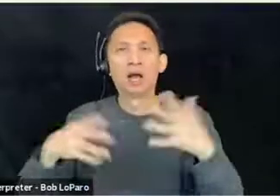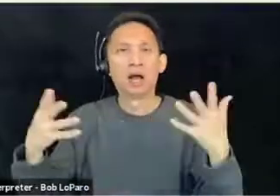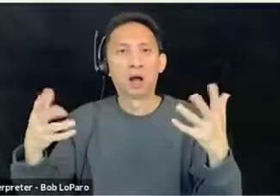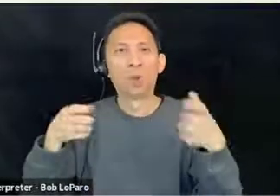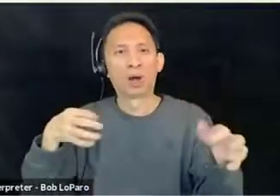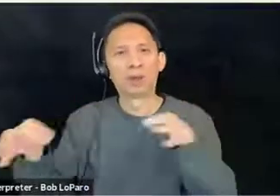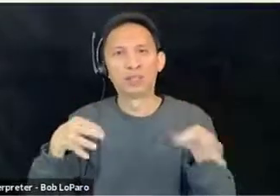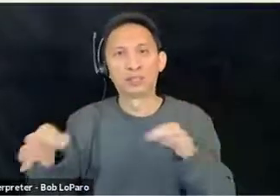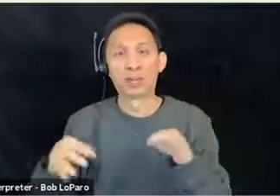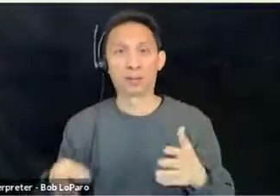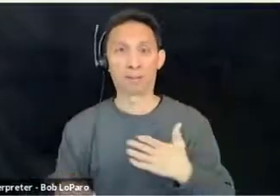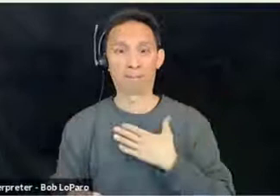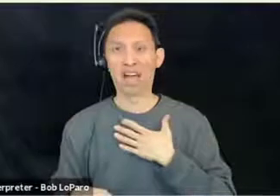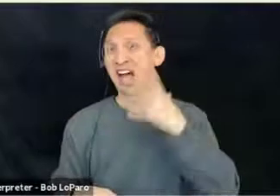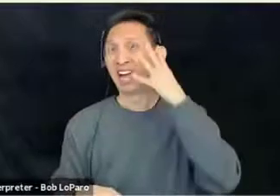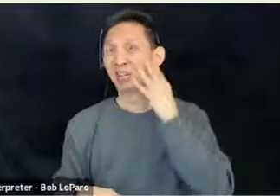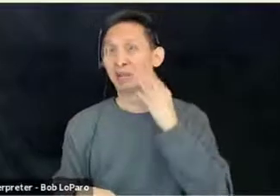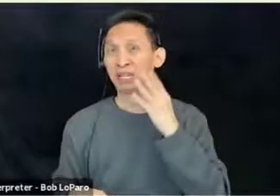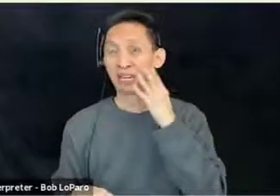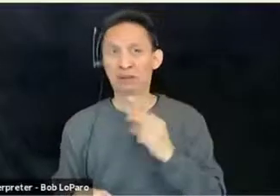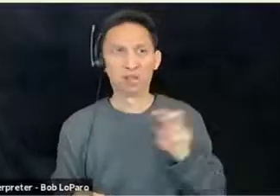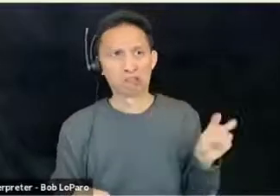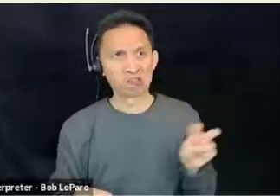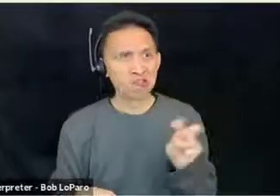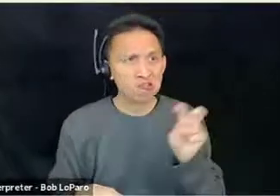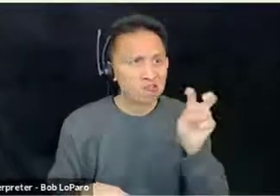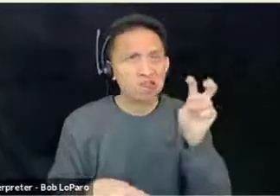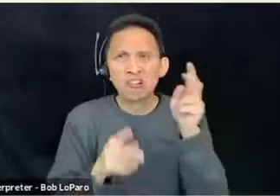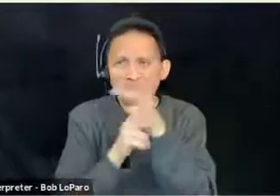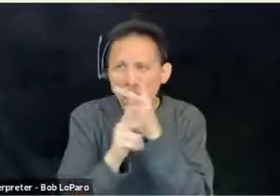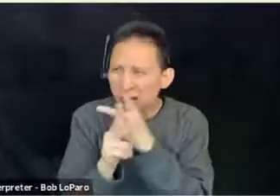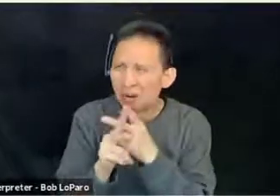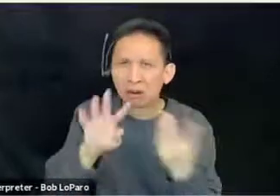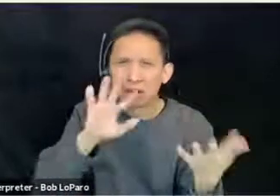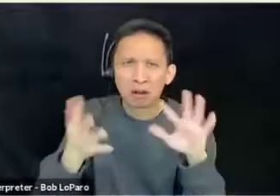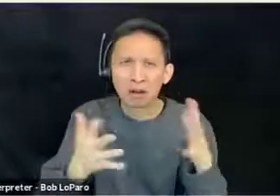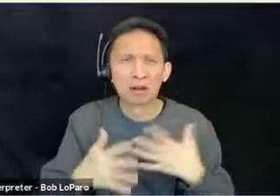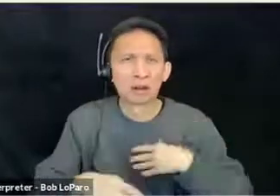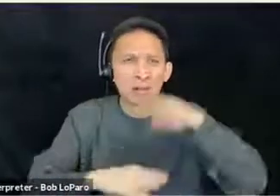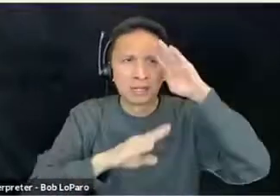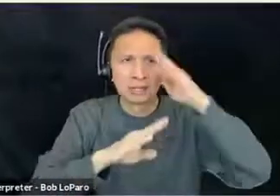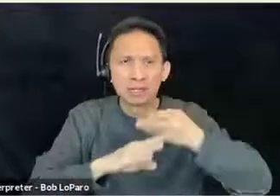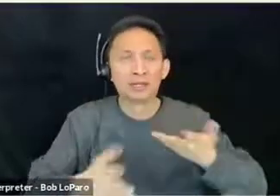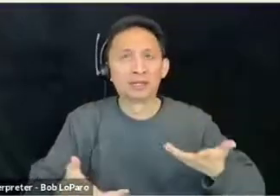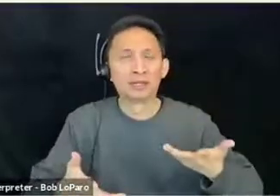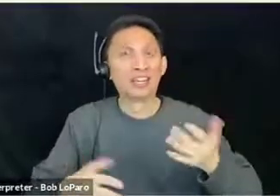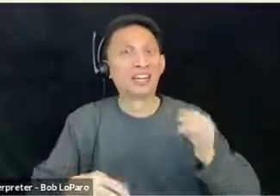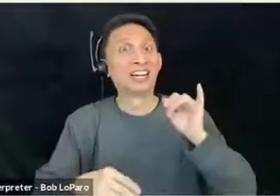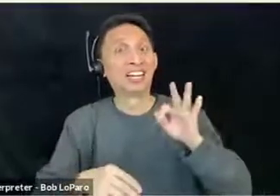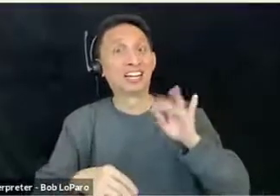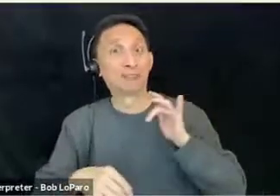because, you know, think about that early identification and how crucial that is for families,